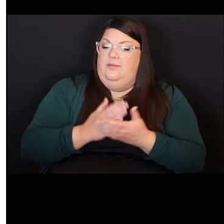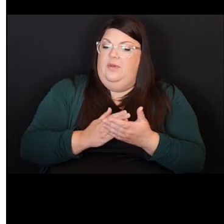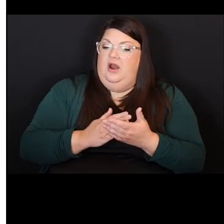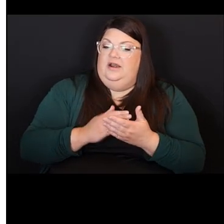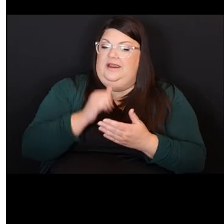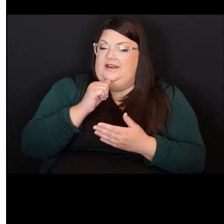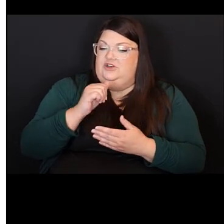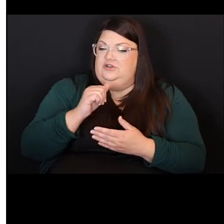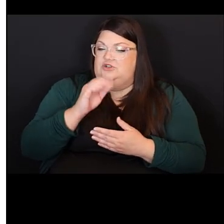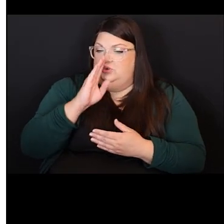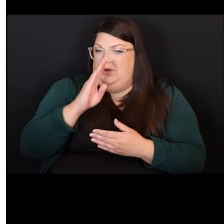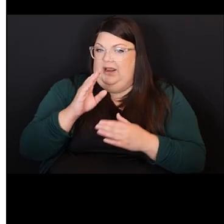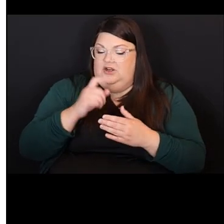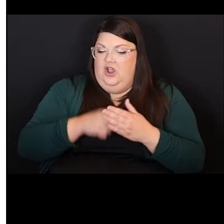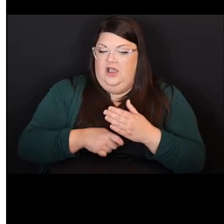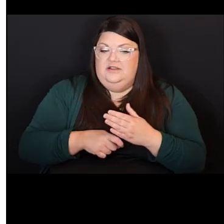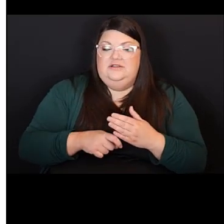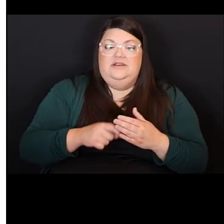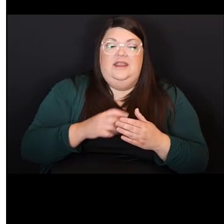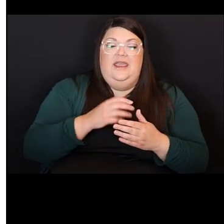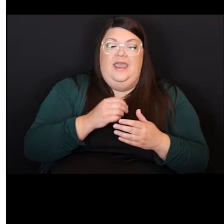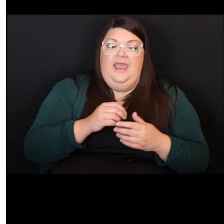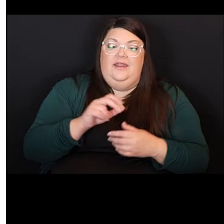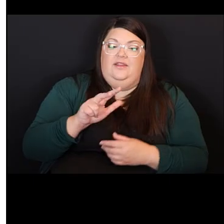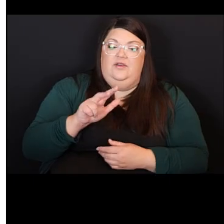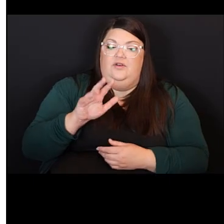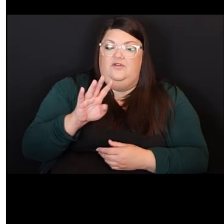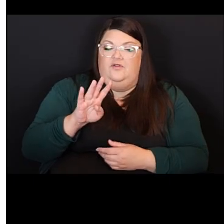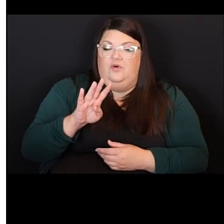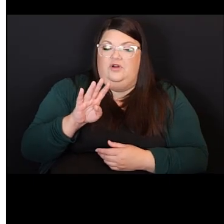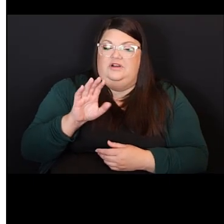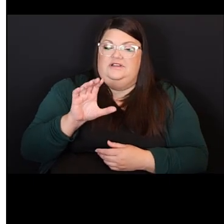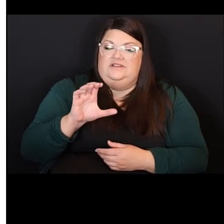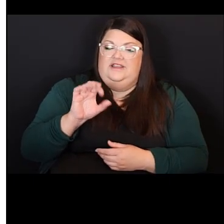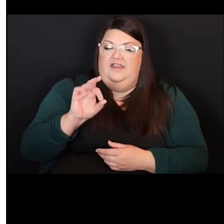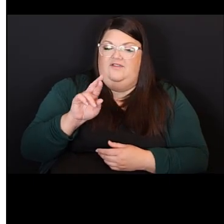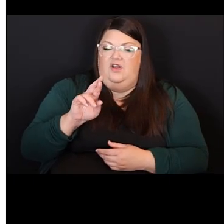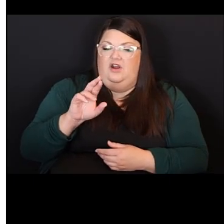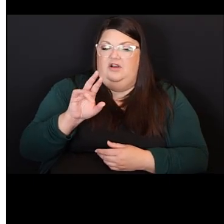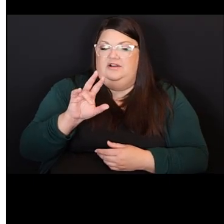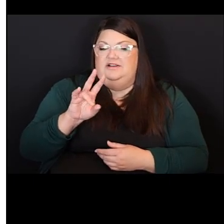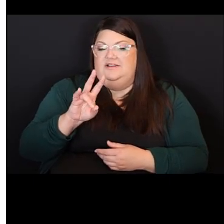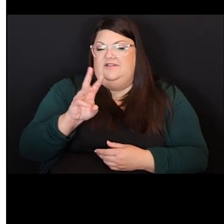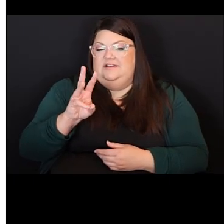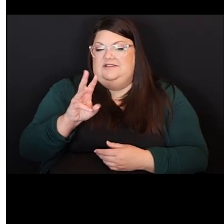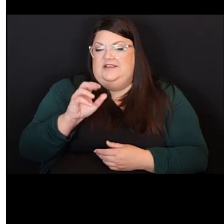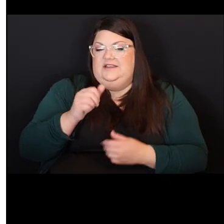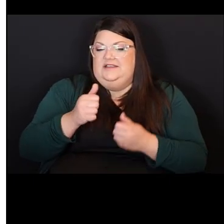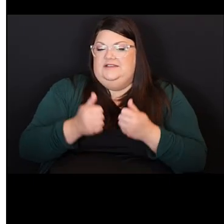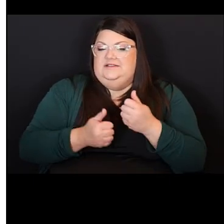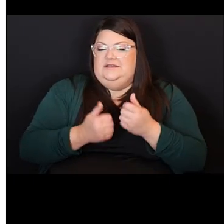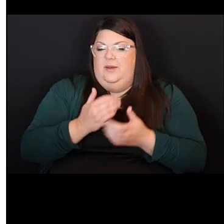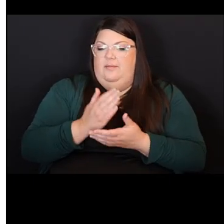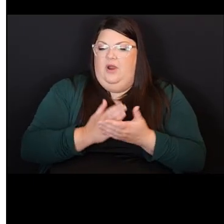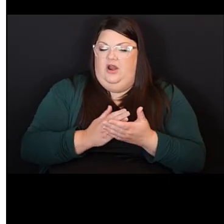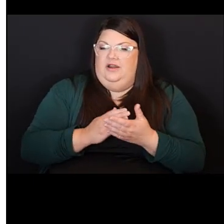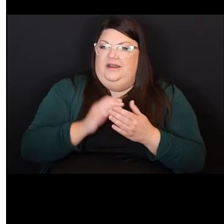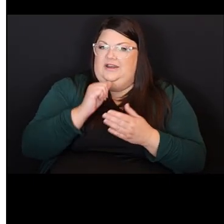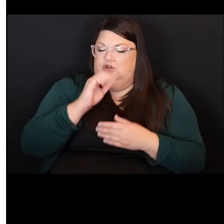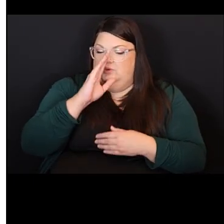and 34 CFR 76 Subpart - Indirect Costs Grant Award Notification.